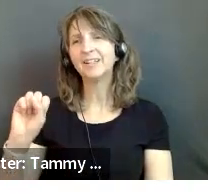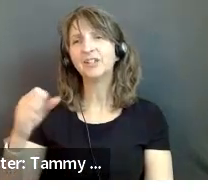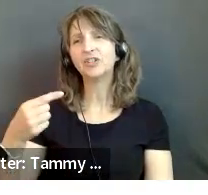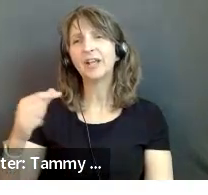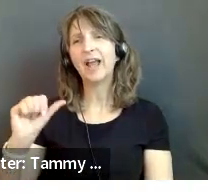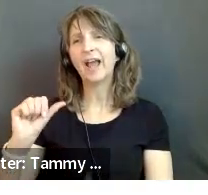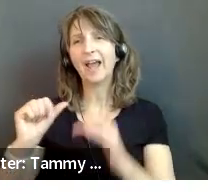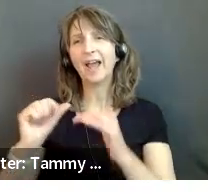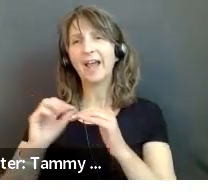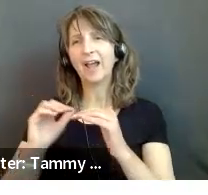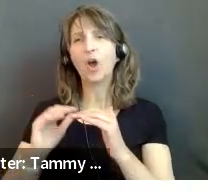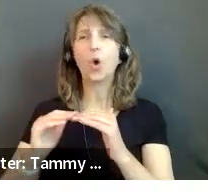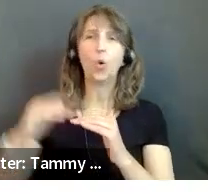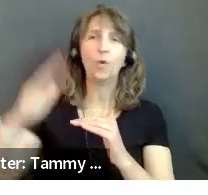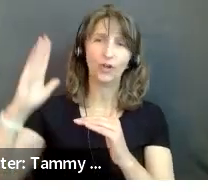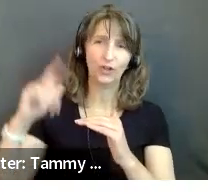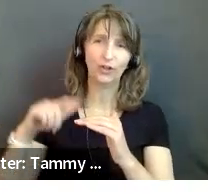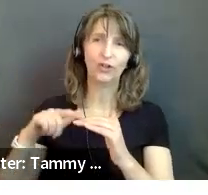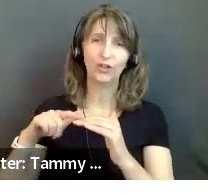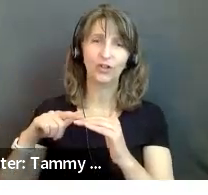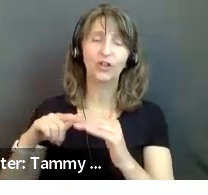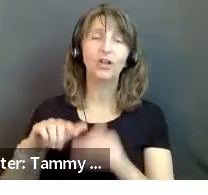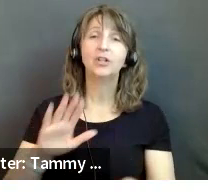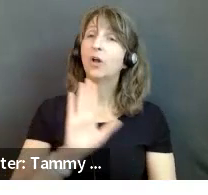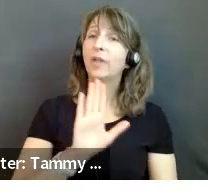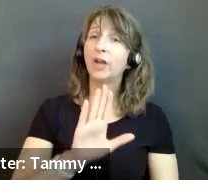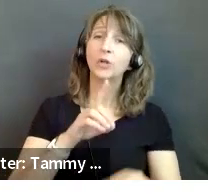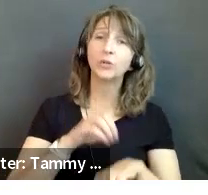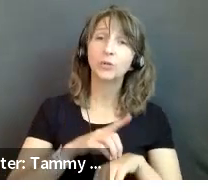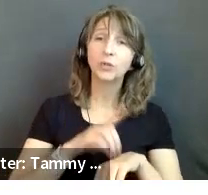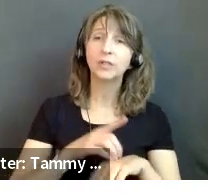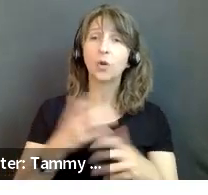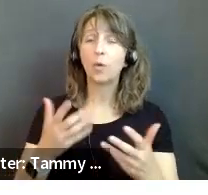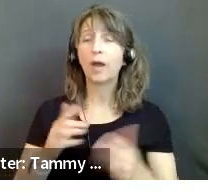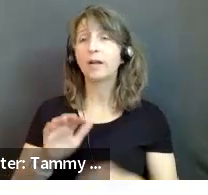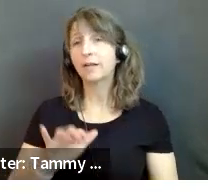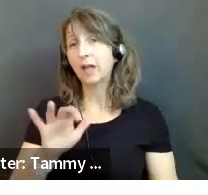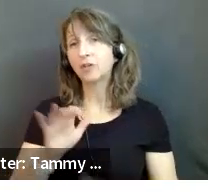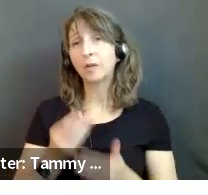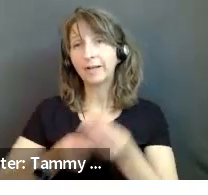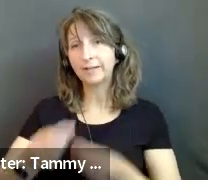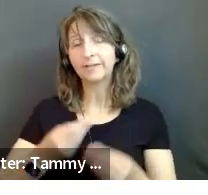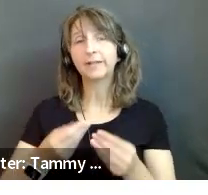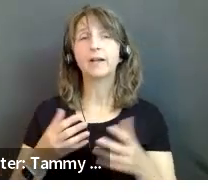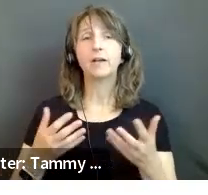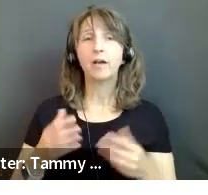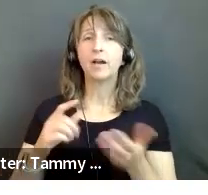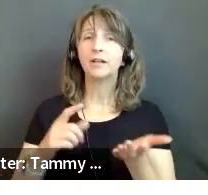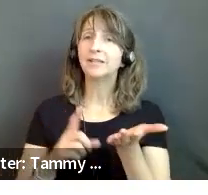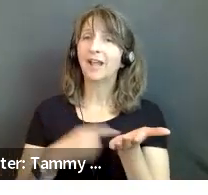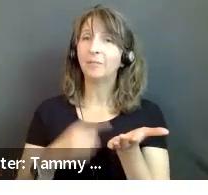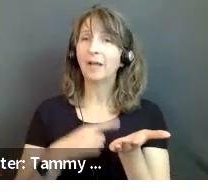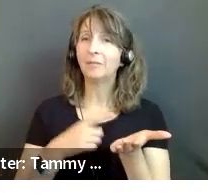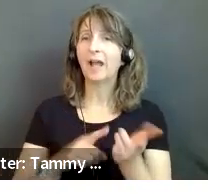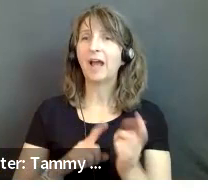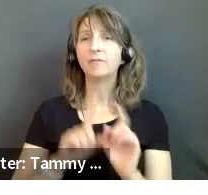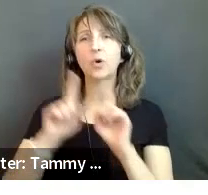So there duties include. Cash sharing, you know, for the most part, but then there's sometimes they have to go stock.